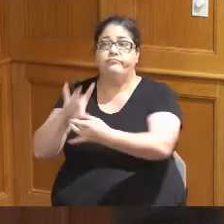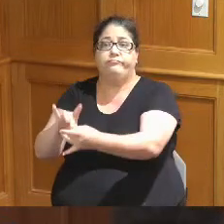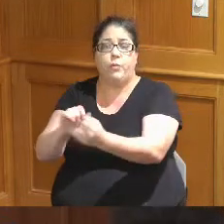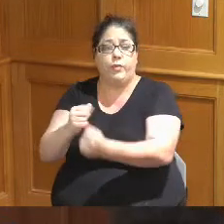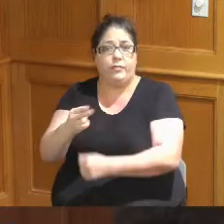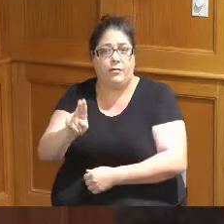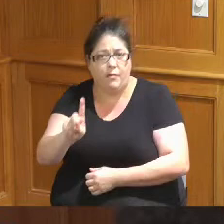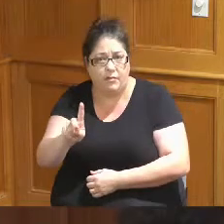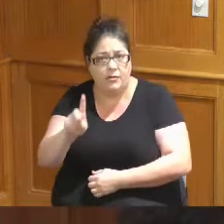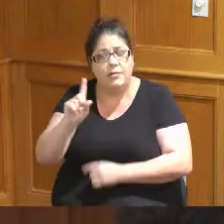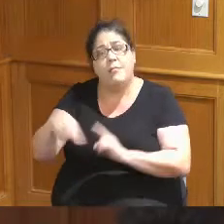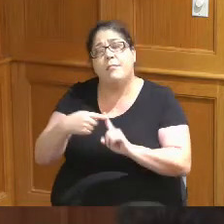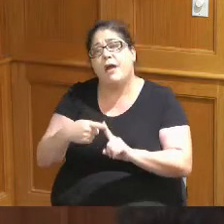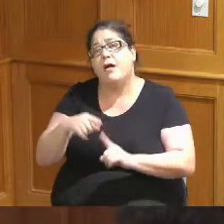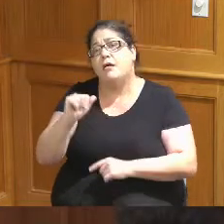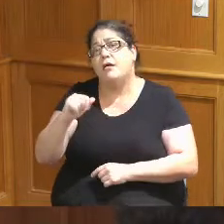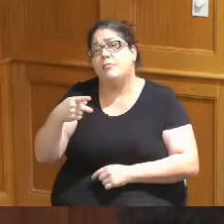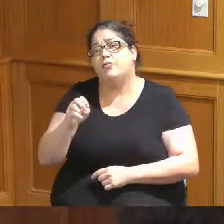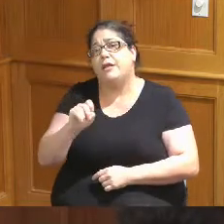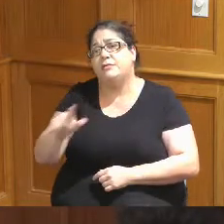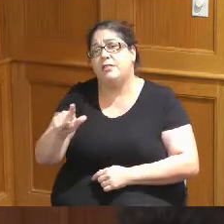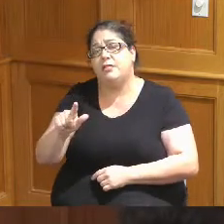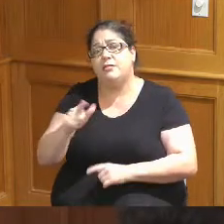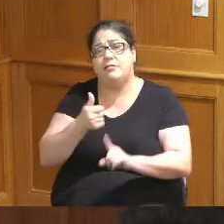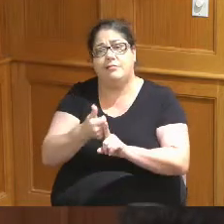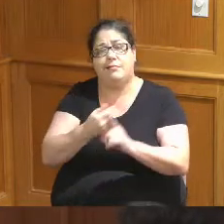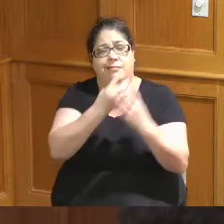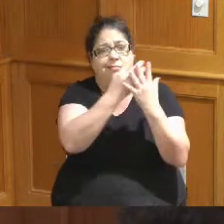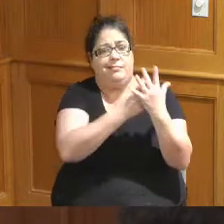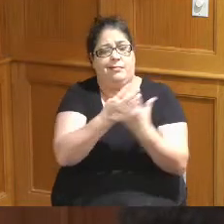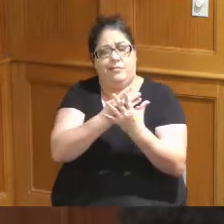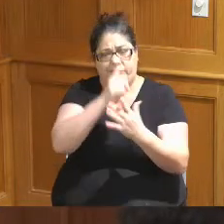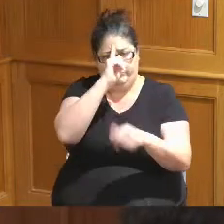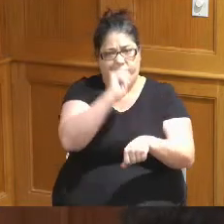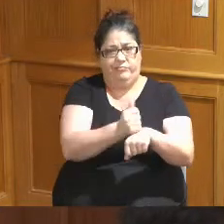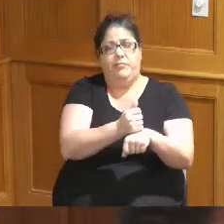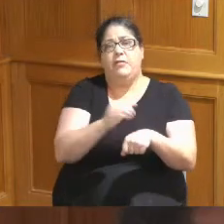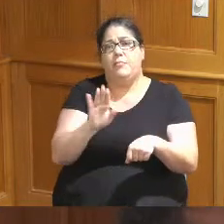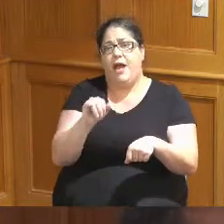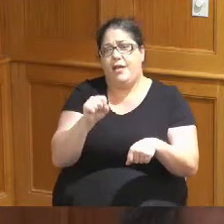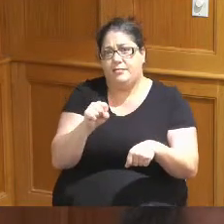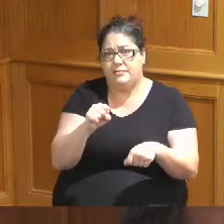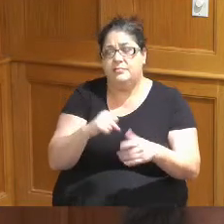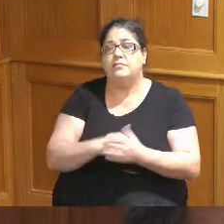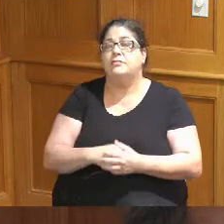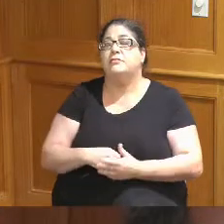appraisal bias so we want to be a information source to the community and to Hamilton County